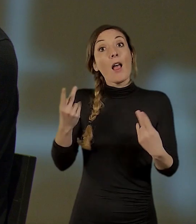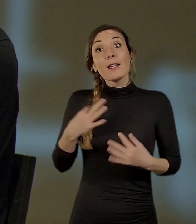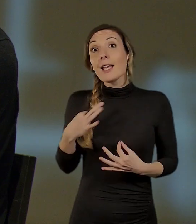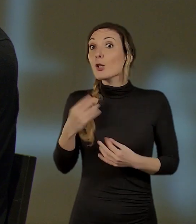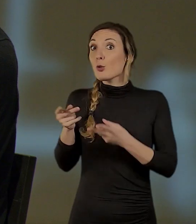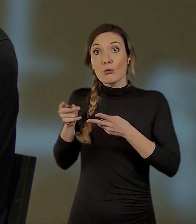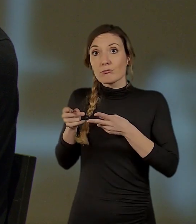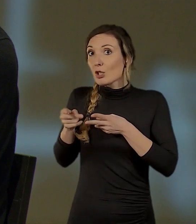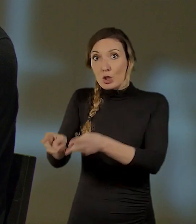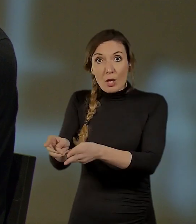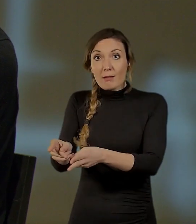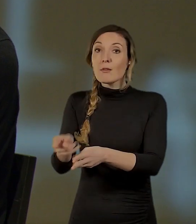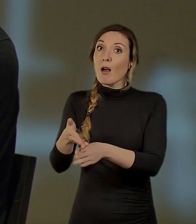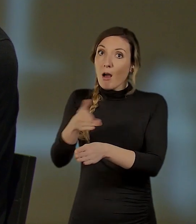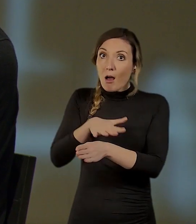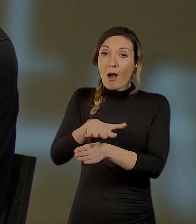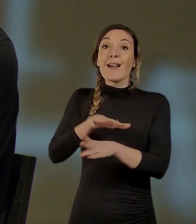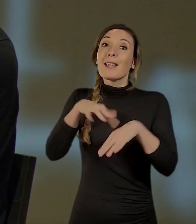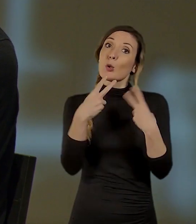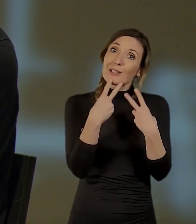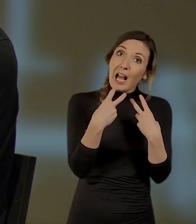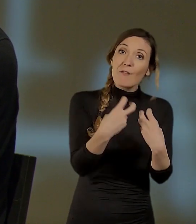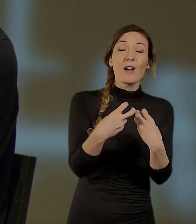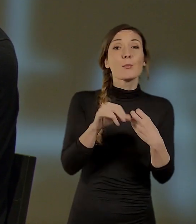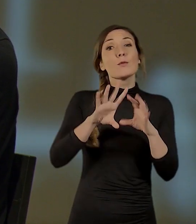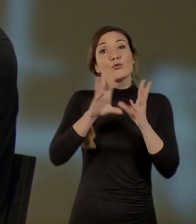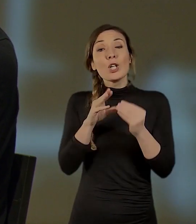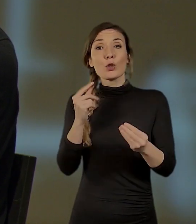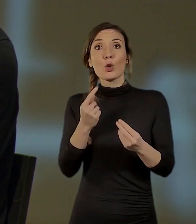And that, I think, is extremely important, whether for the area itself or for the entire